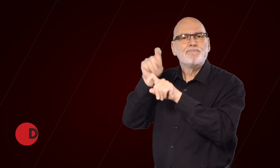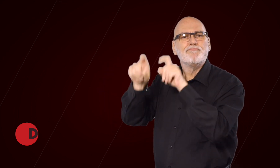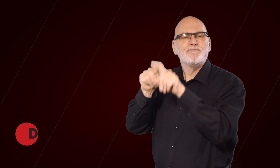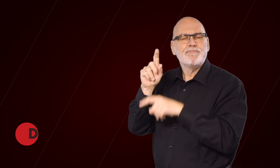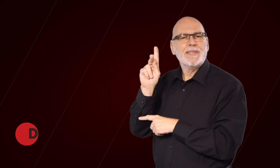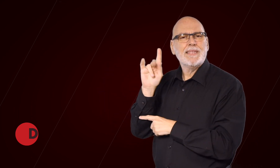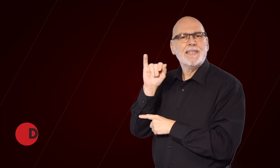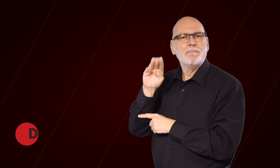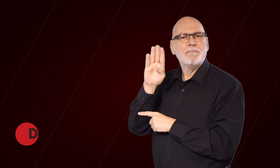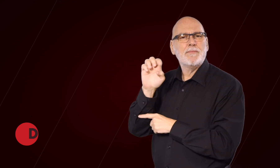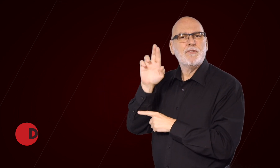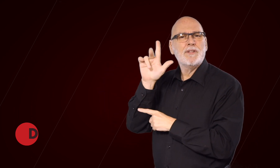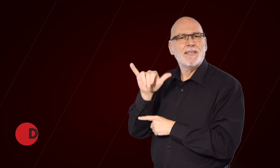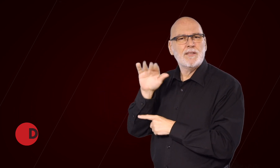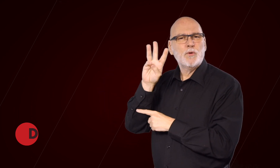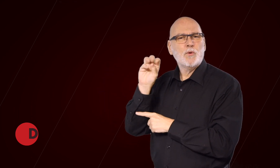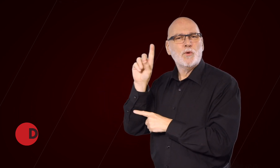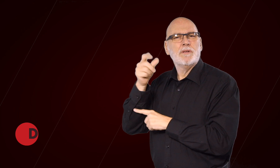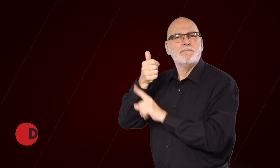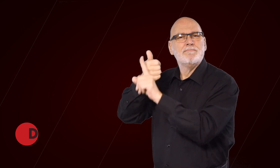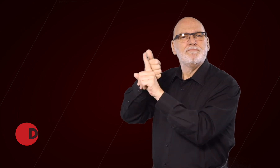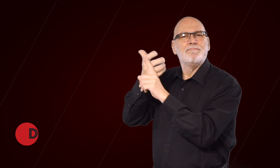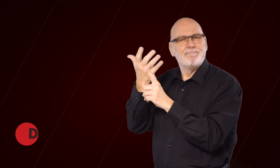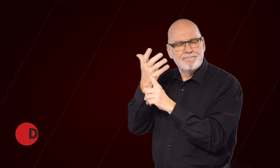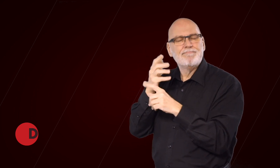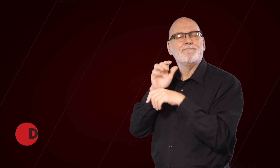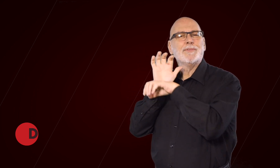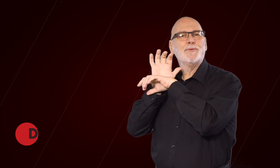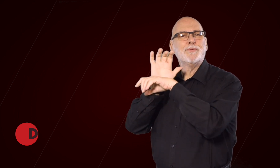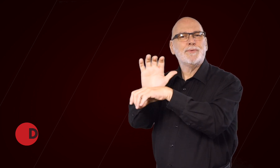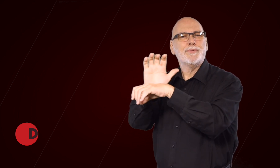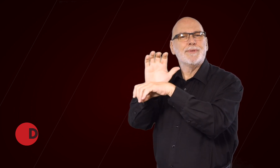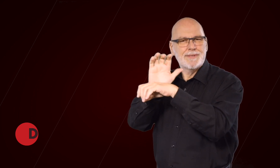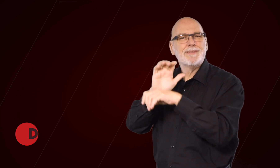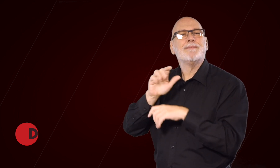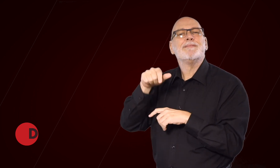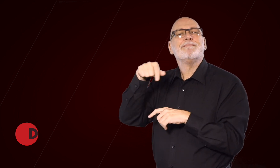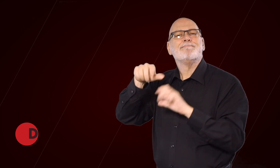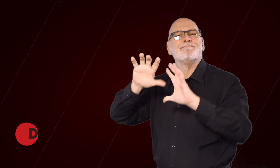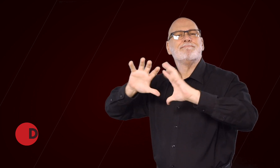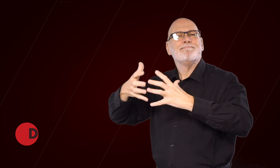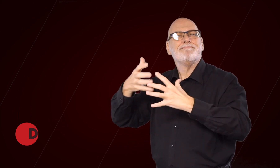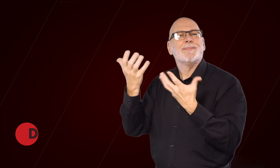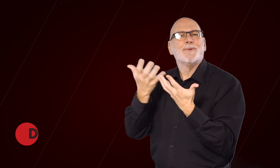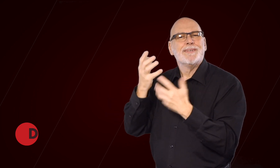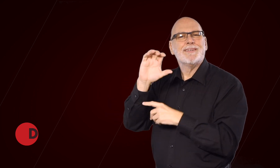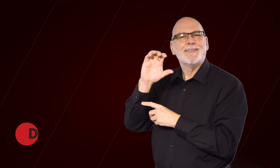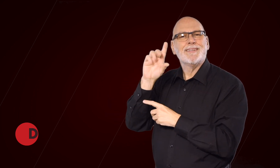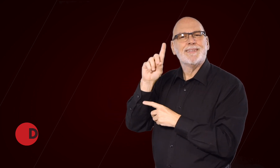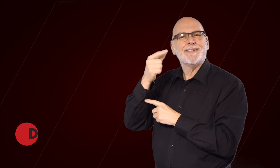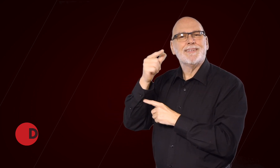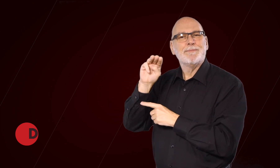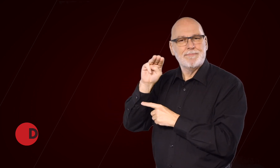We asked Kimberly Wood with the Canada Deaf Grassroots Movement